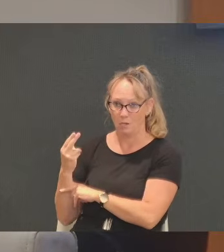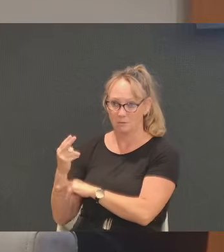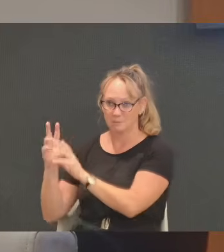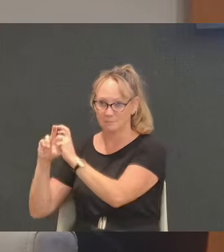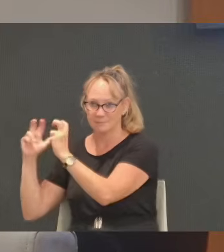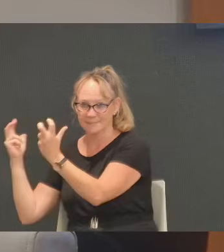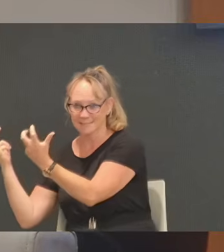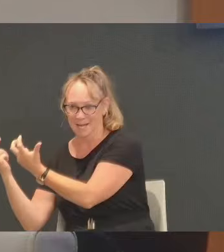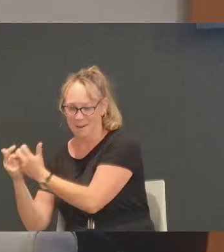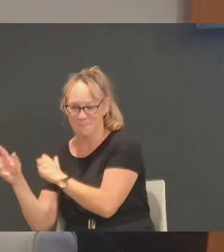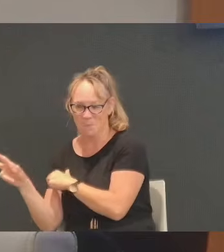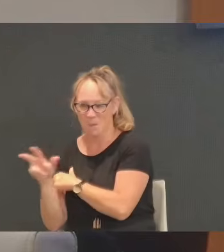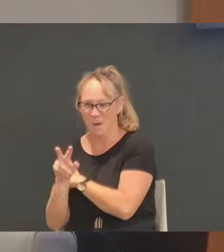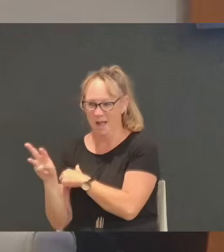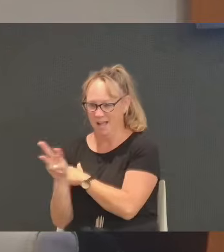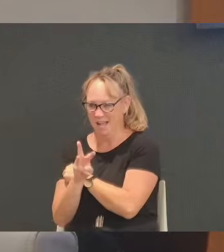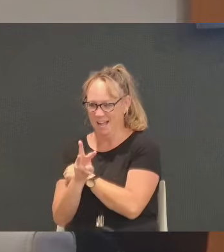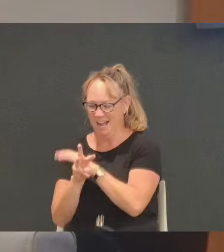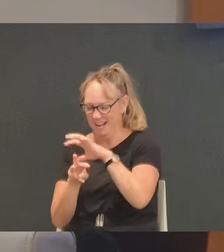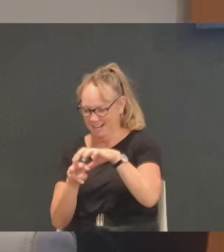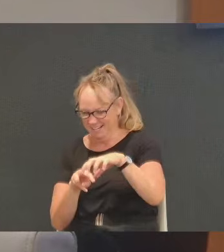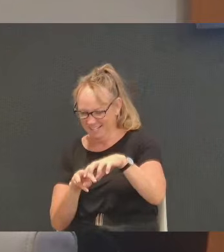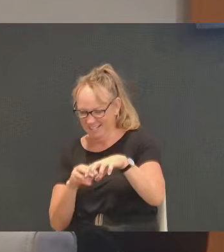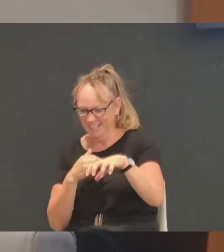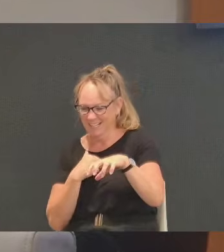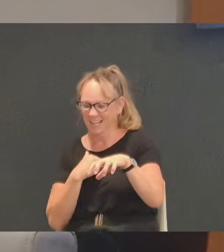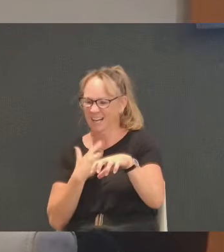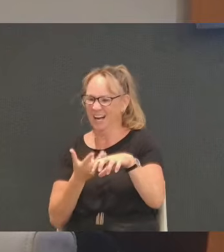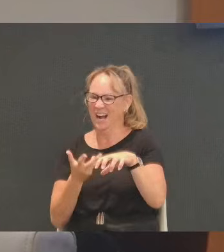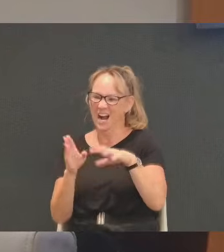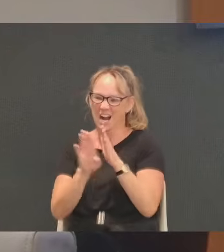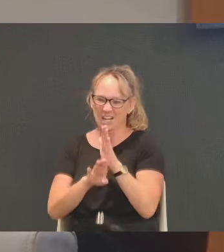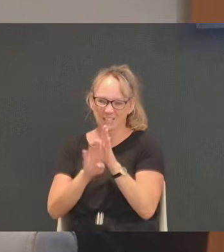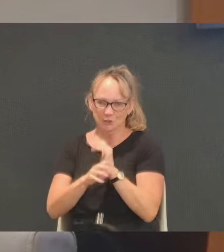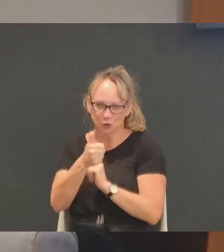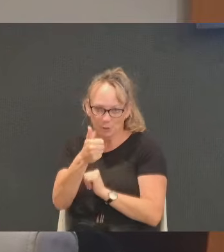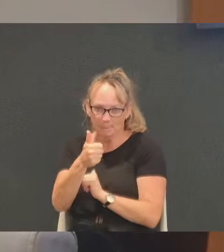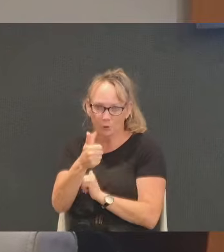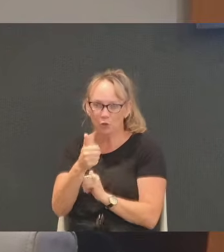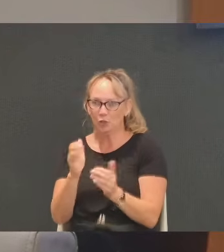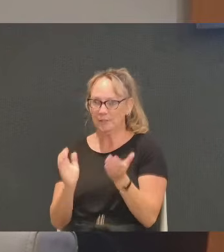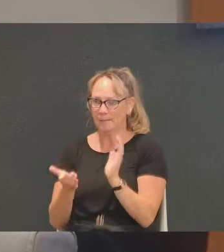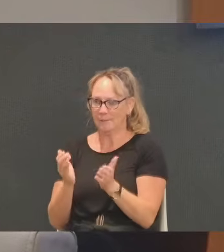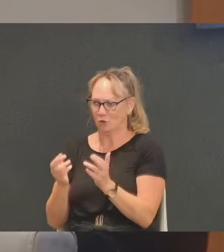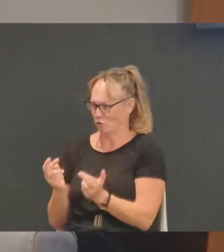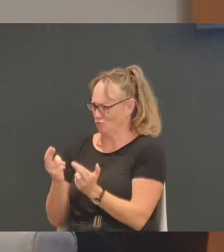um, is much more cost effective than making that reconciliation payment to the team. It also makes